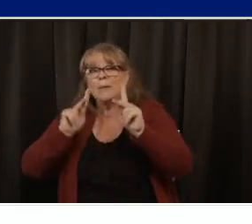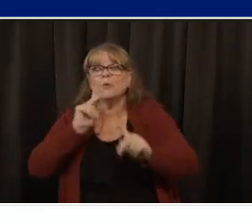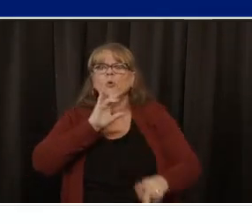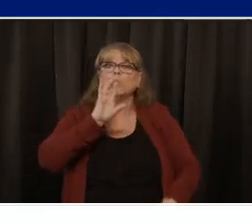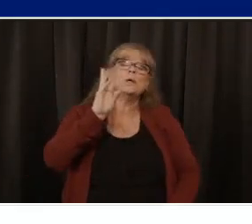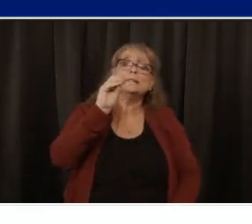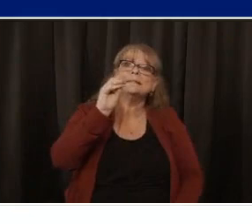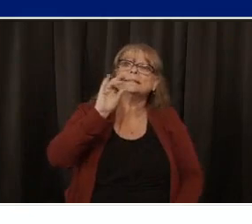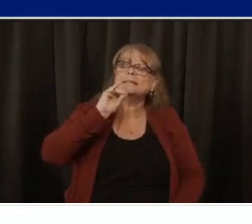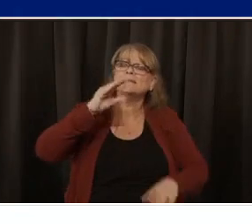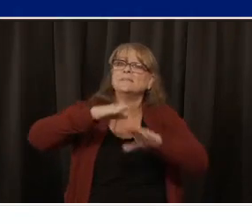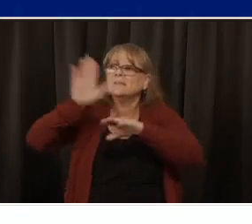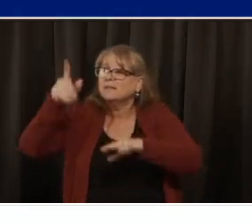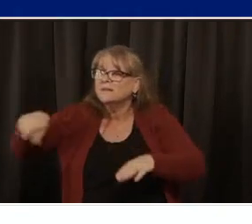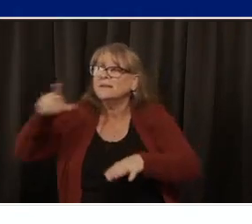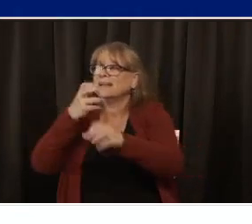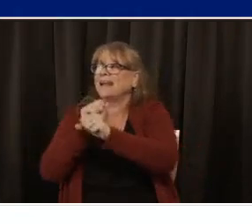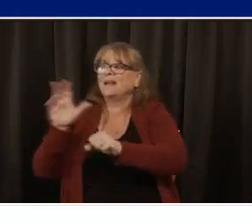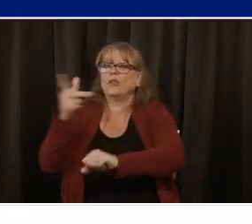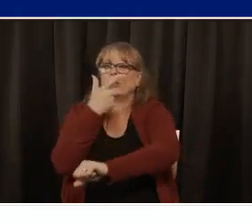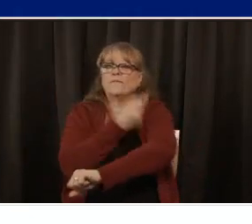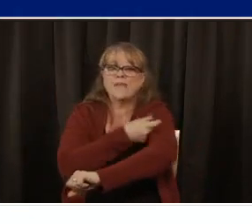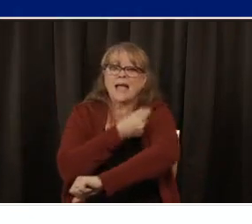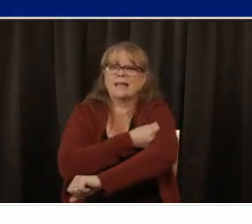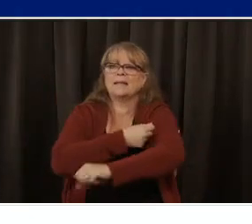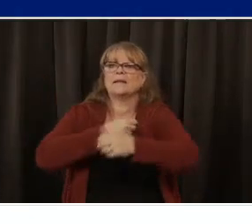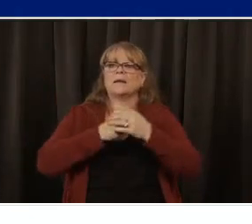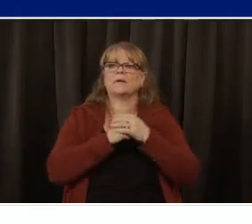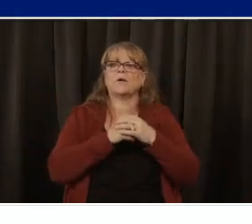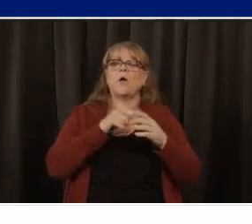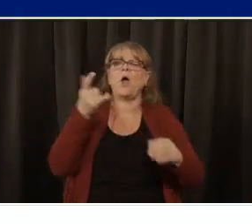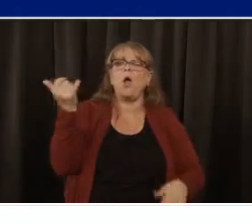how to make plans and in content that will be available on multiple platforms to reach